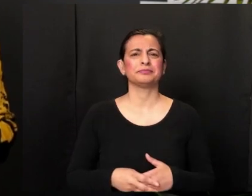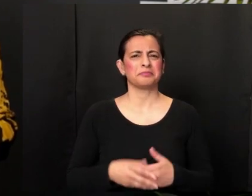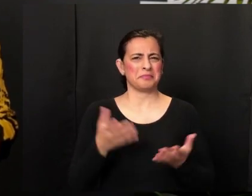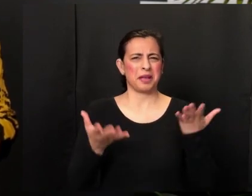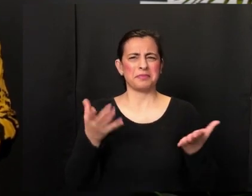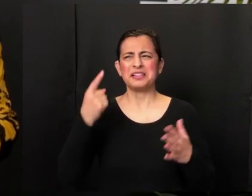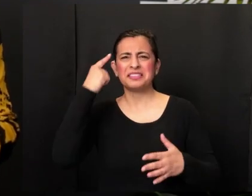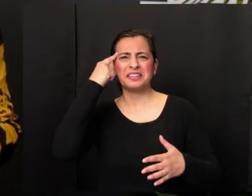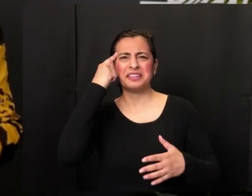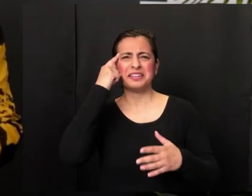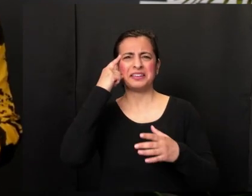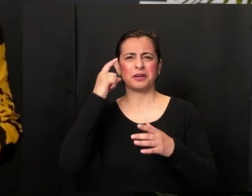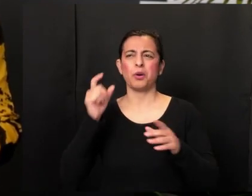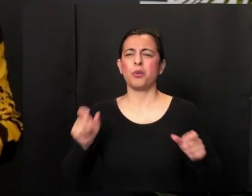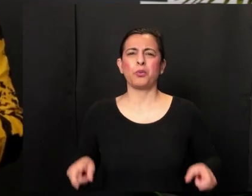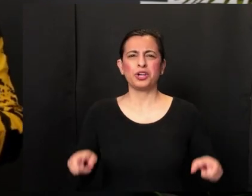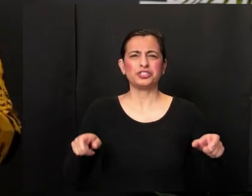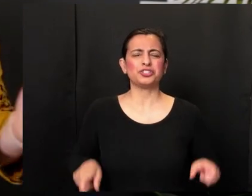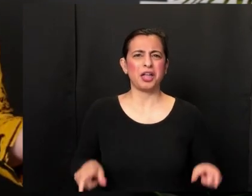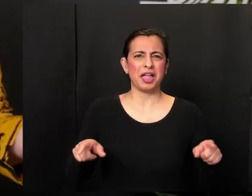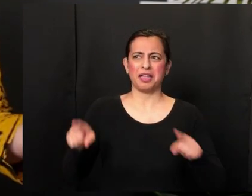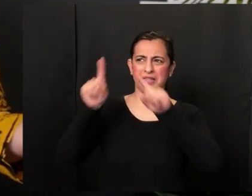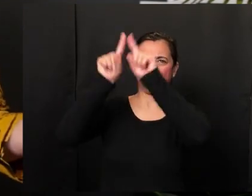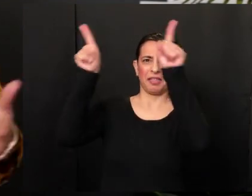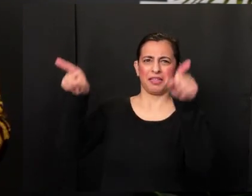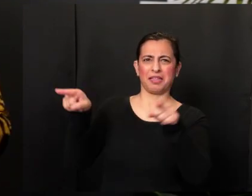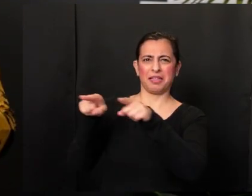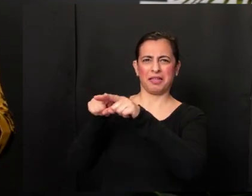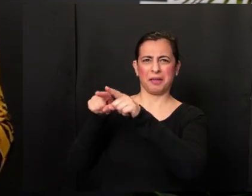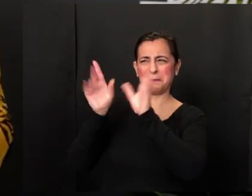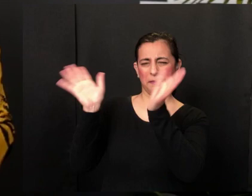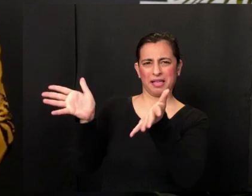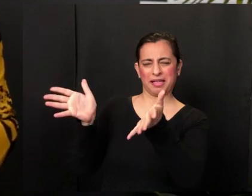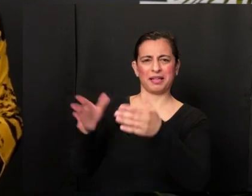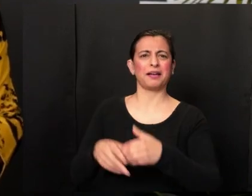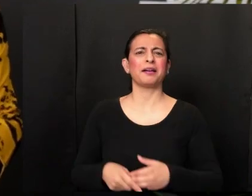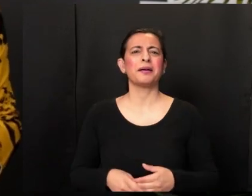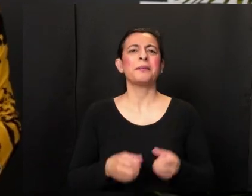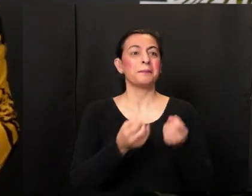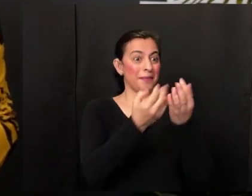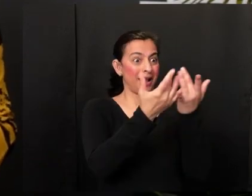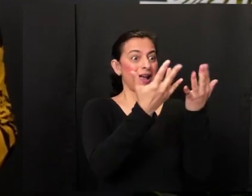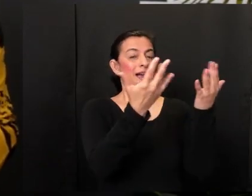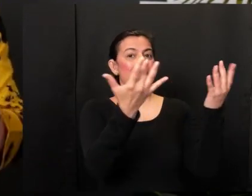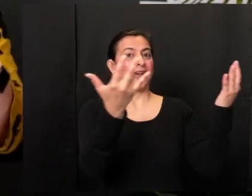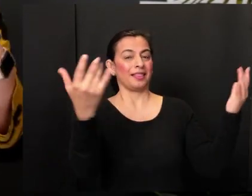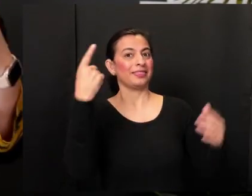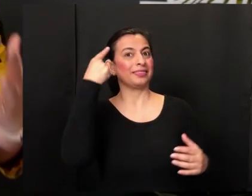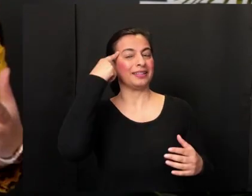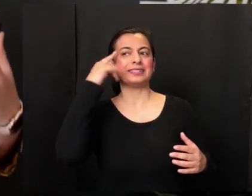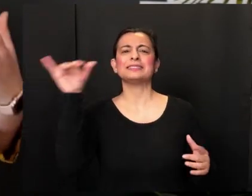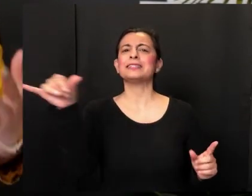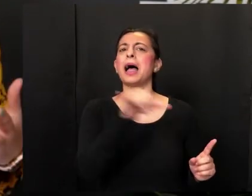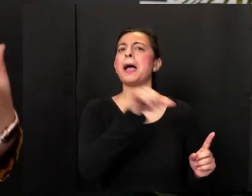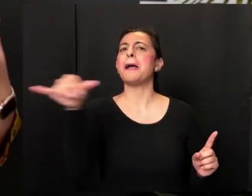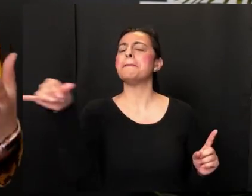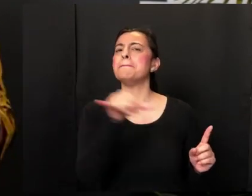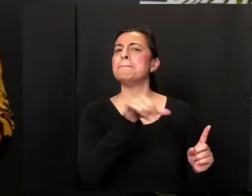If you thought of a person in a wheelchair, you’re not alone, research shows that most people think the very same thing,